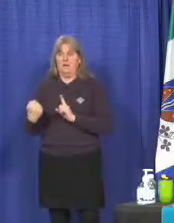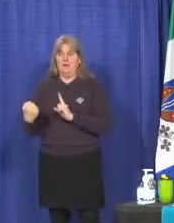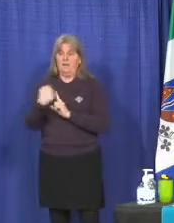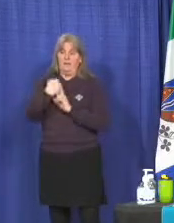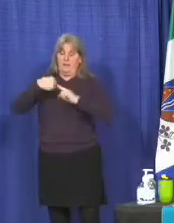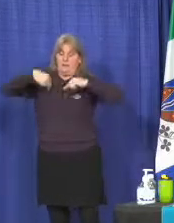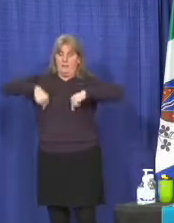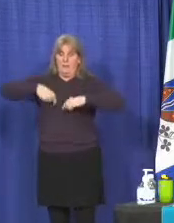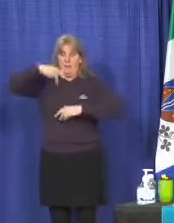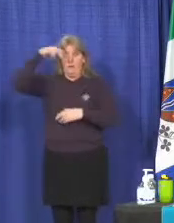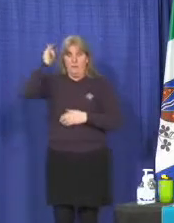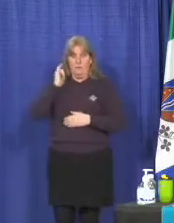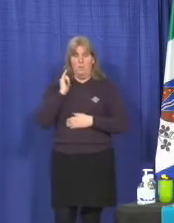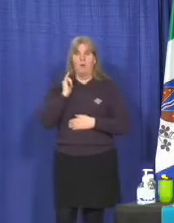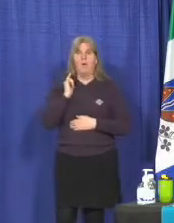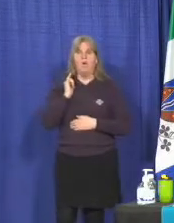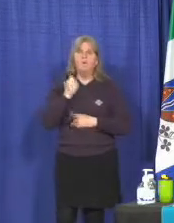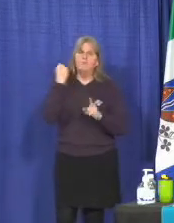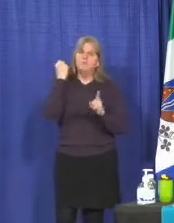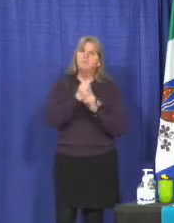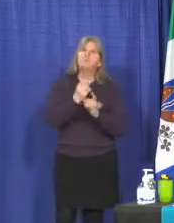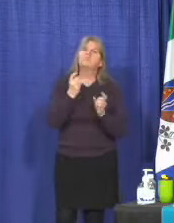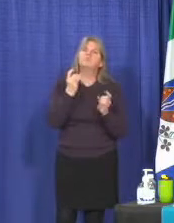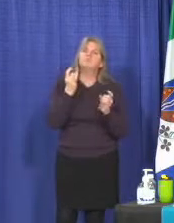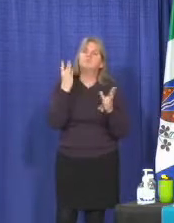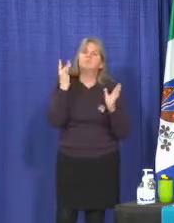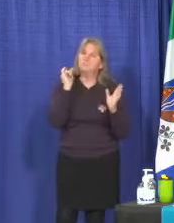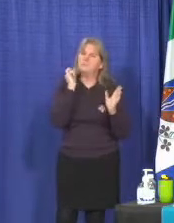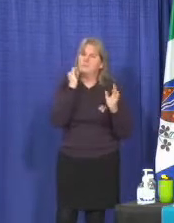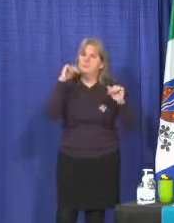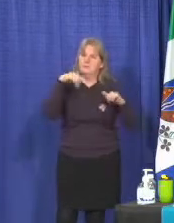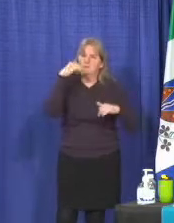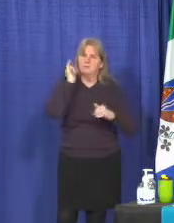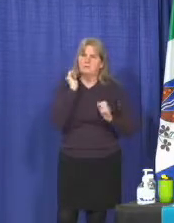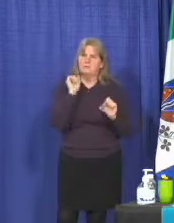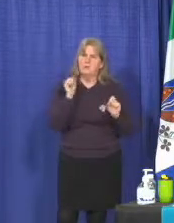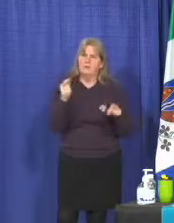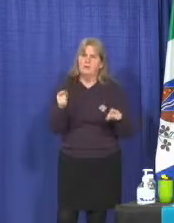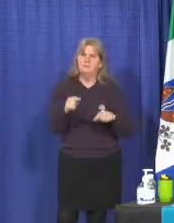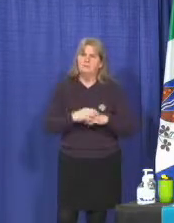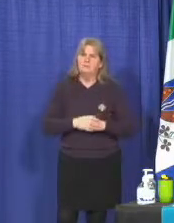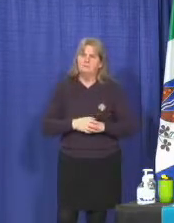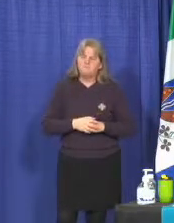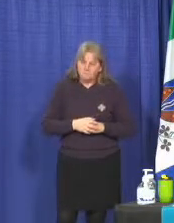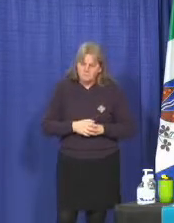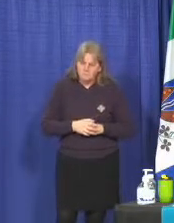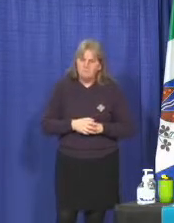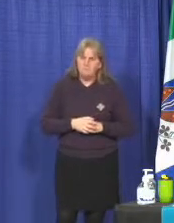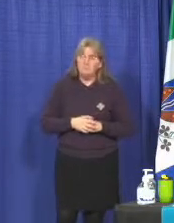were to get out of control the impact could be serious.